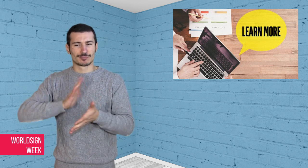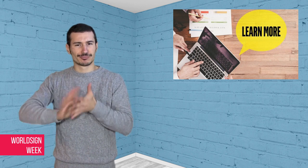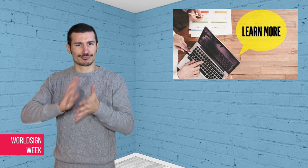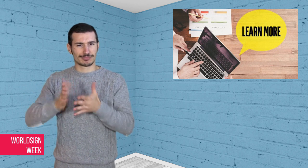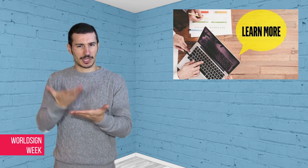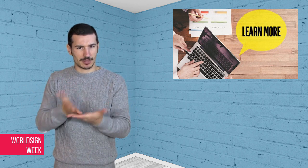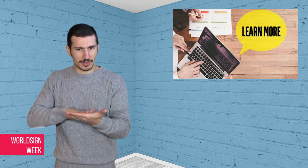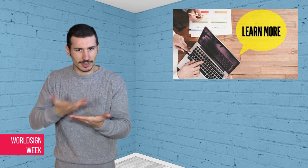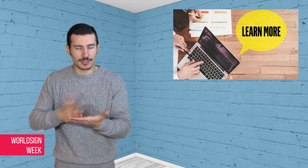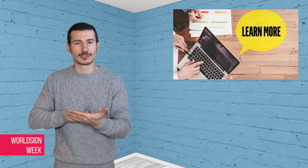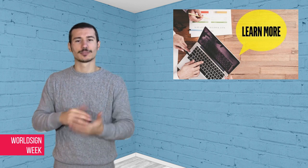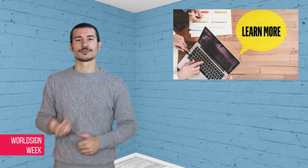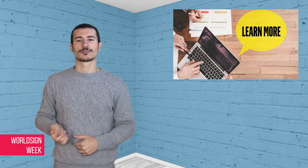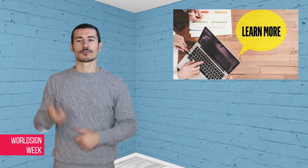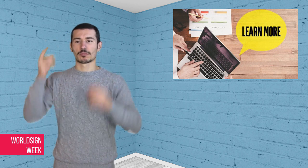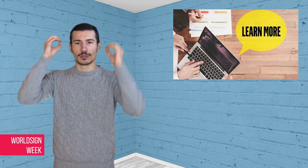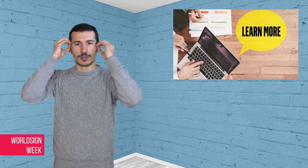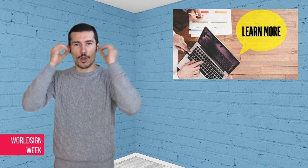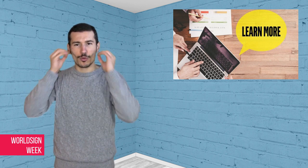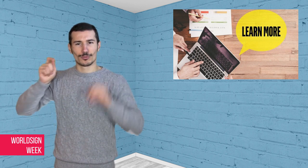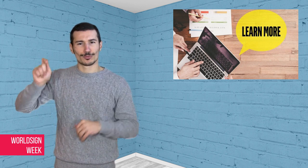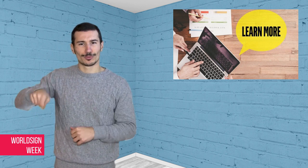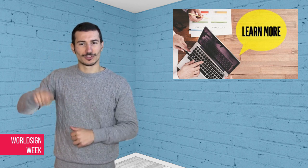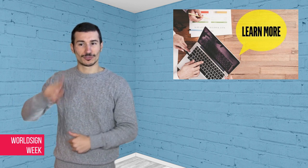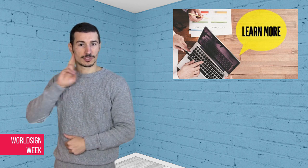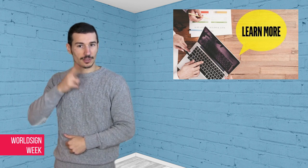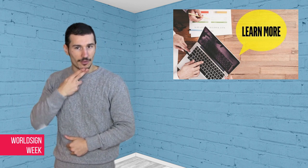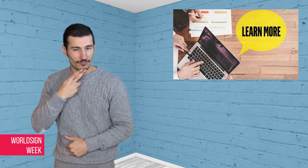They even hired sign language interpreters,